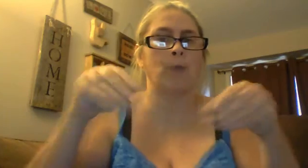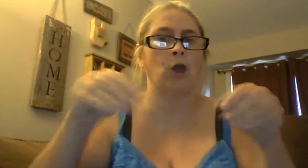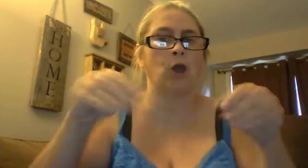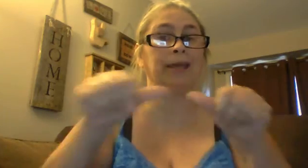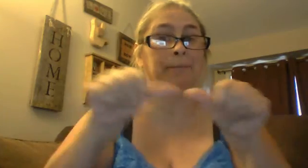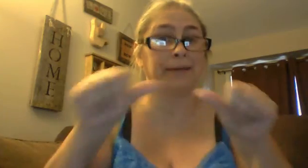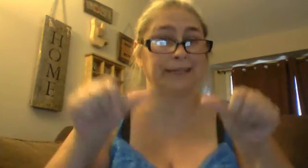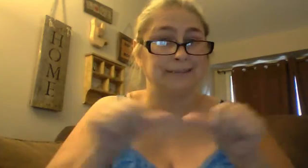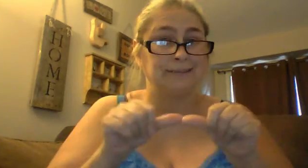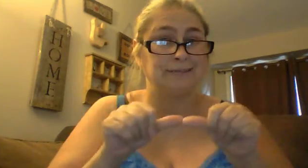If you want curious more information and price and also other website "Canada Deaf Handmade Marketplace".